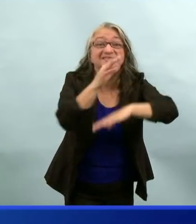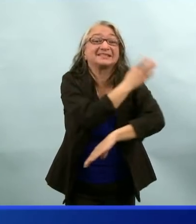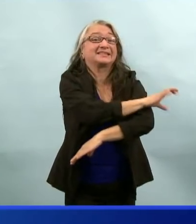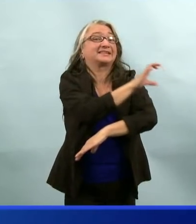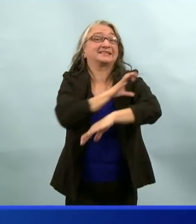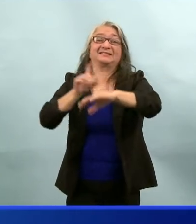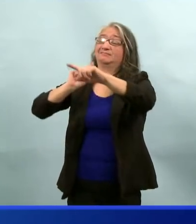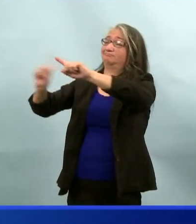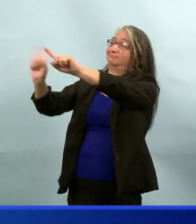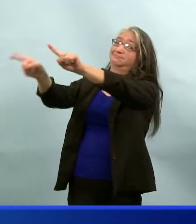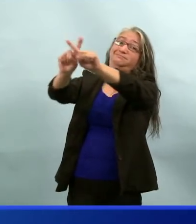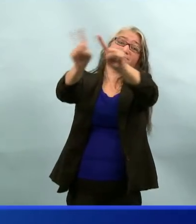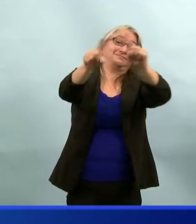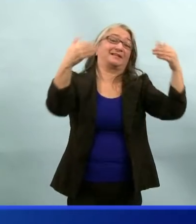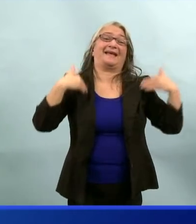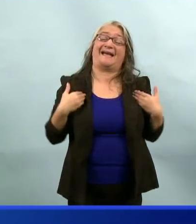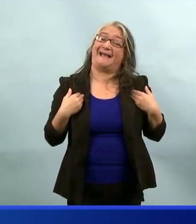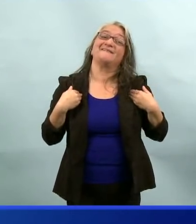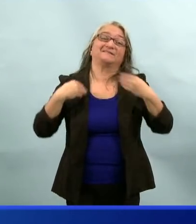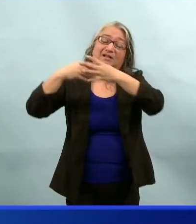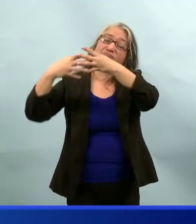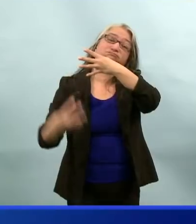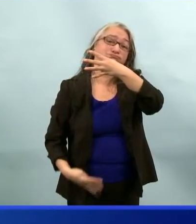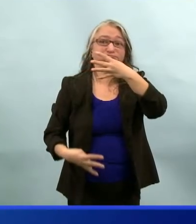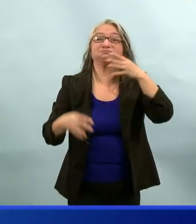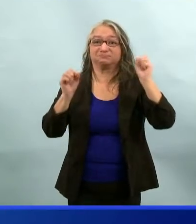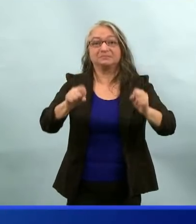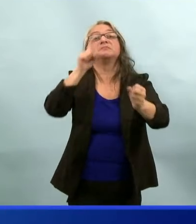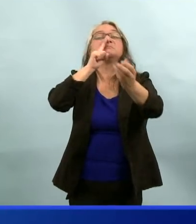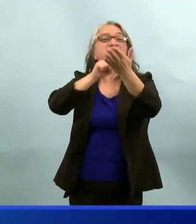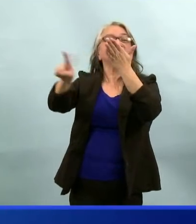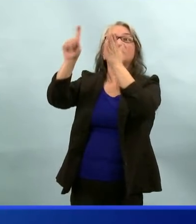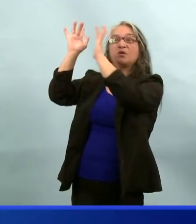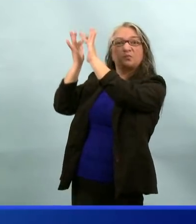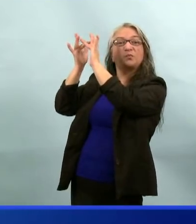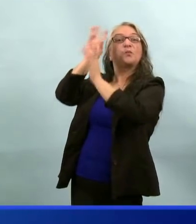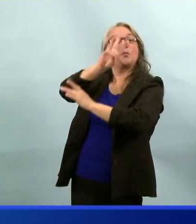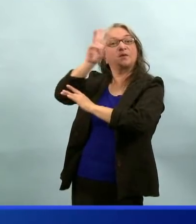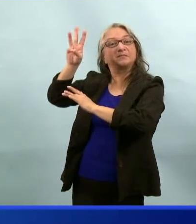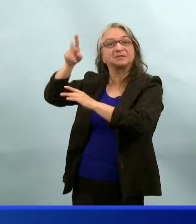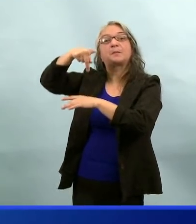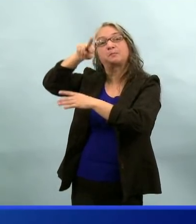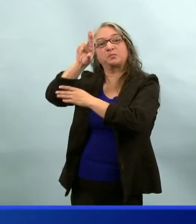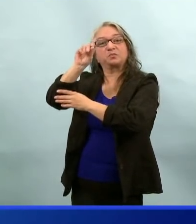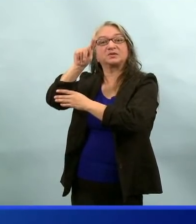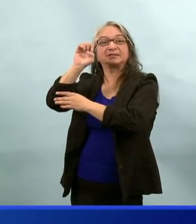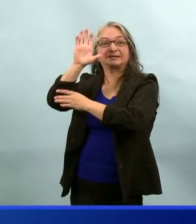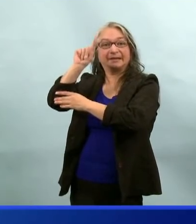please visit protectmb.ca to find the online booking tool to see the vaccine